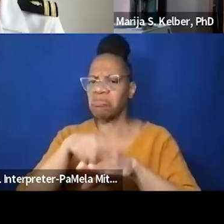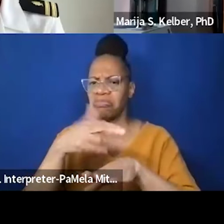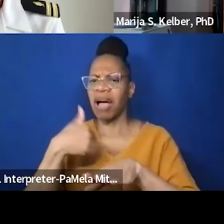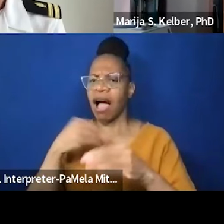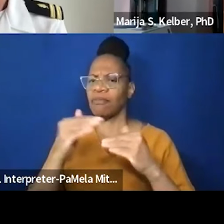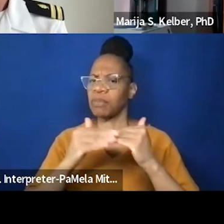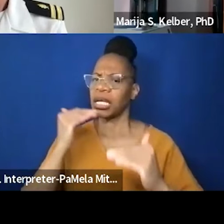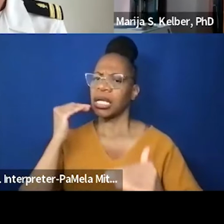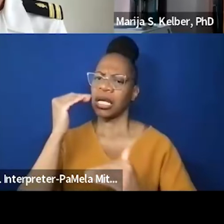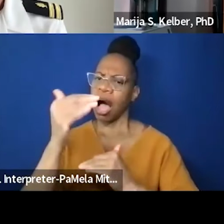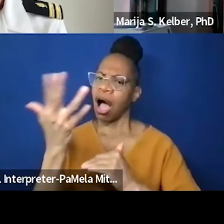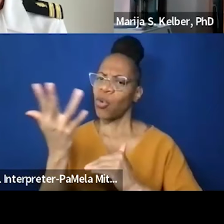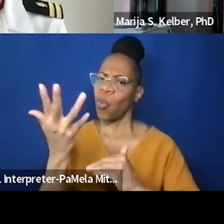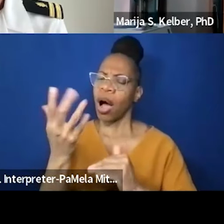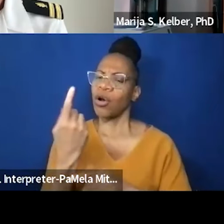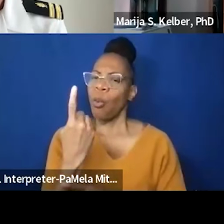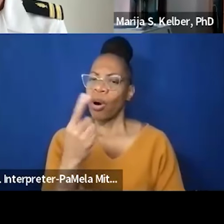just one particular era of veterans.